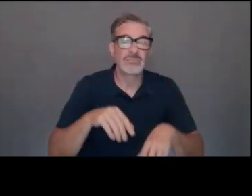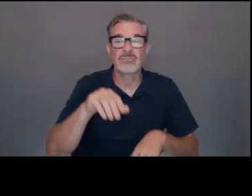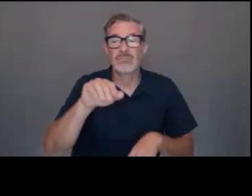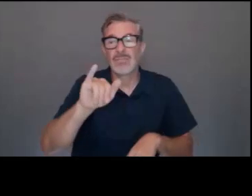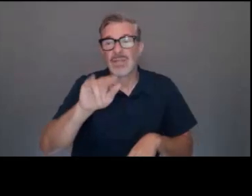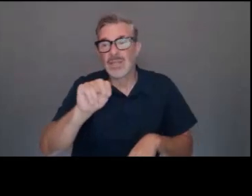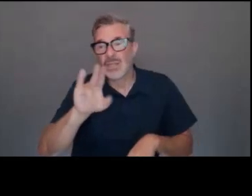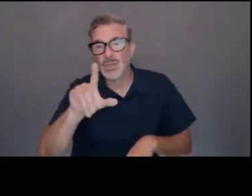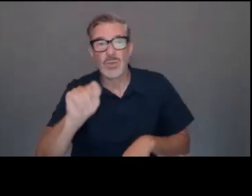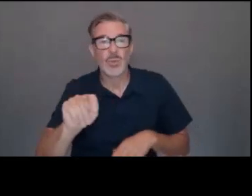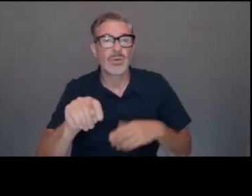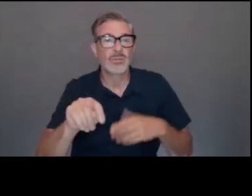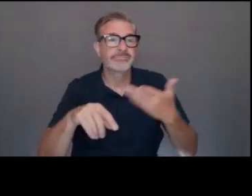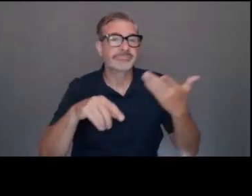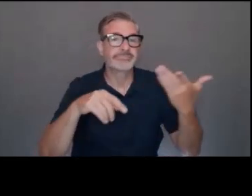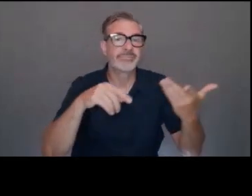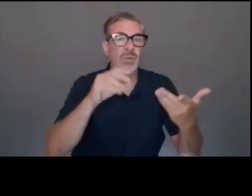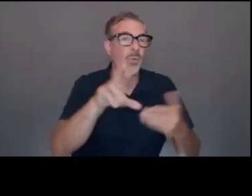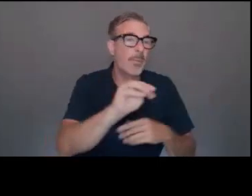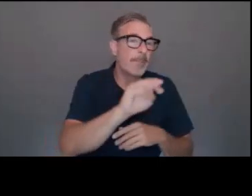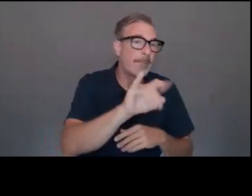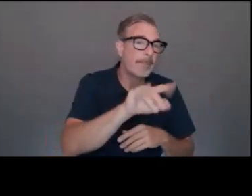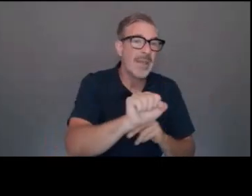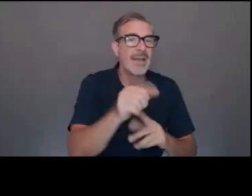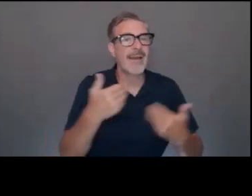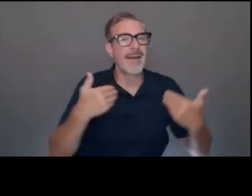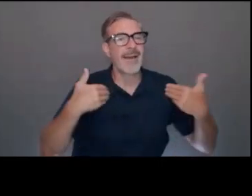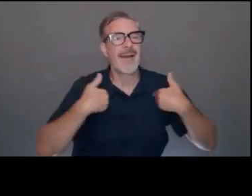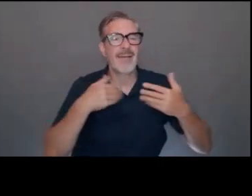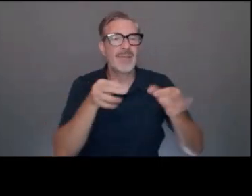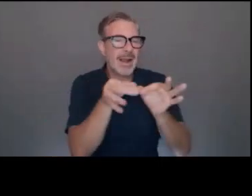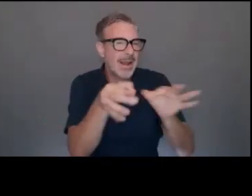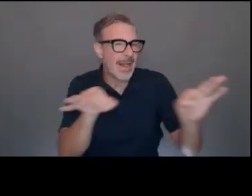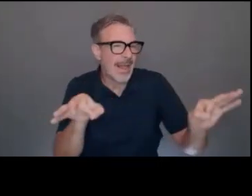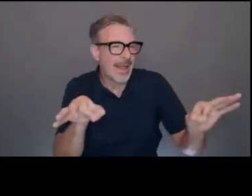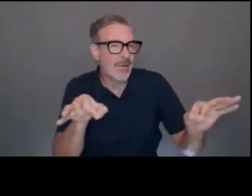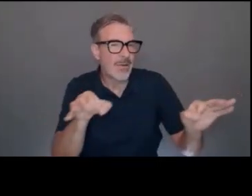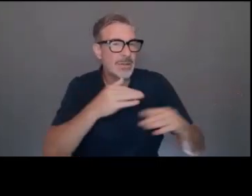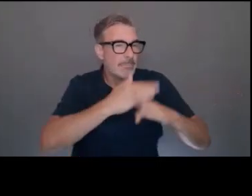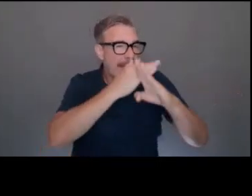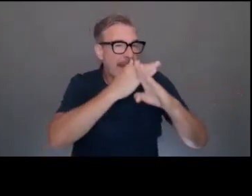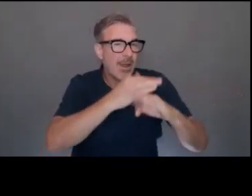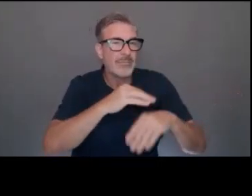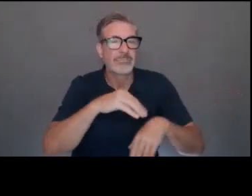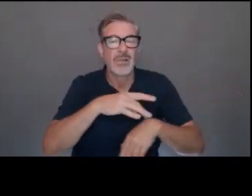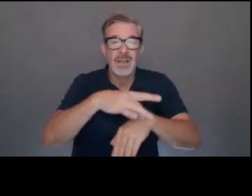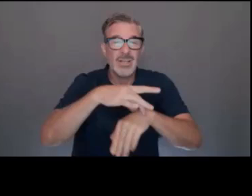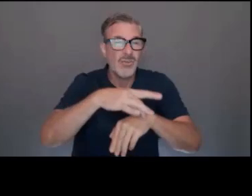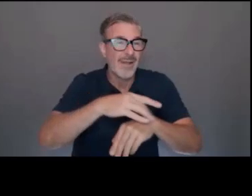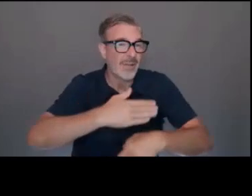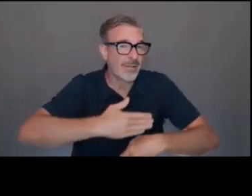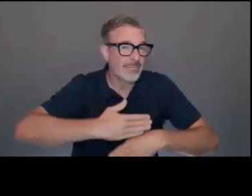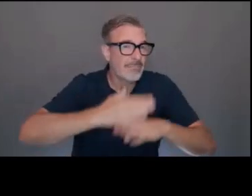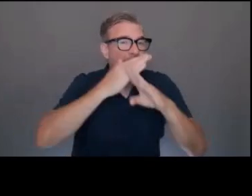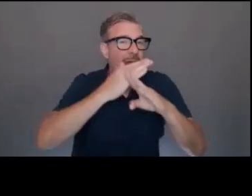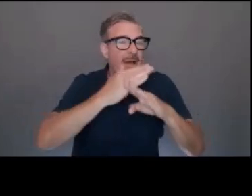geographic, and/or cultural barriers, then they may be eligible for application